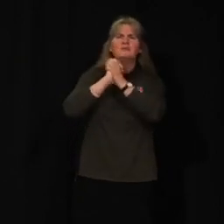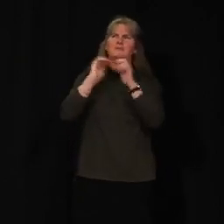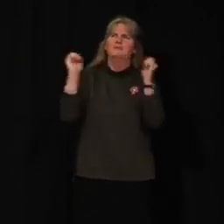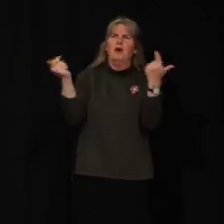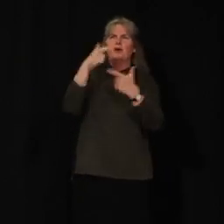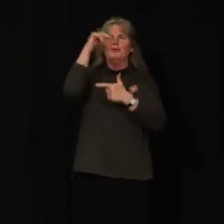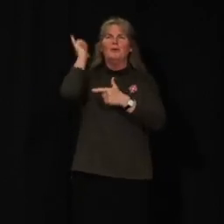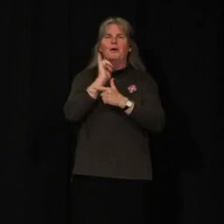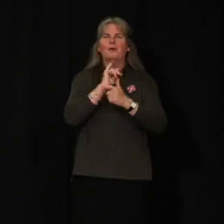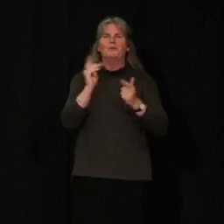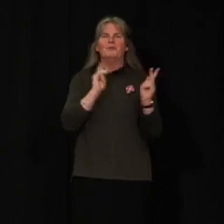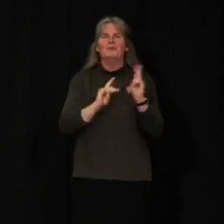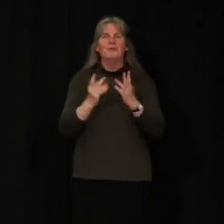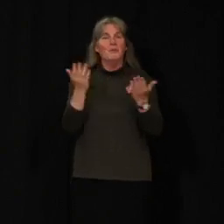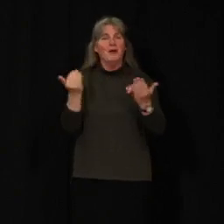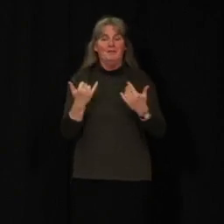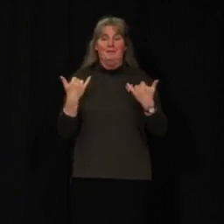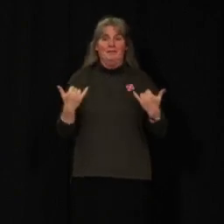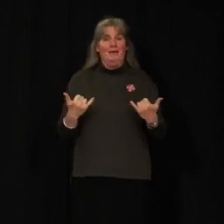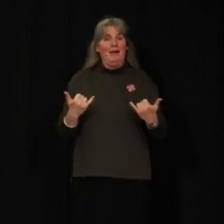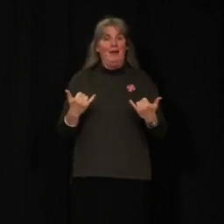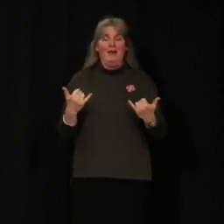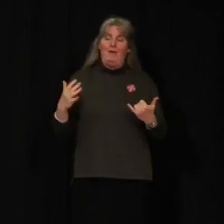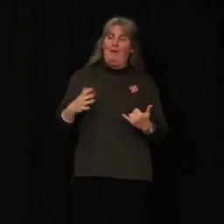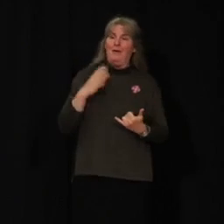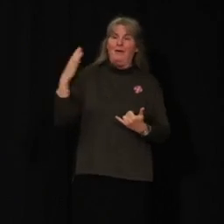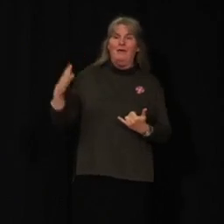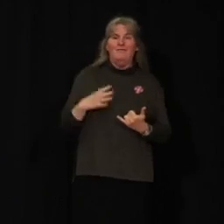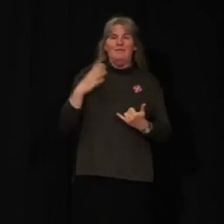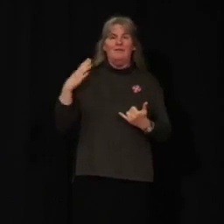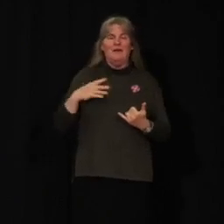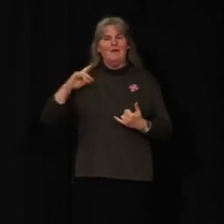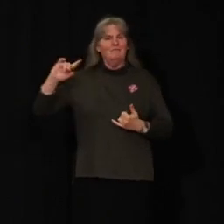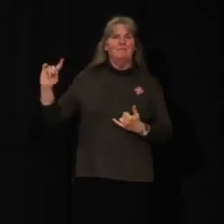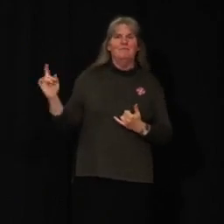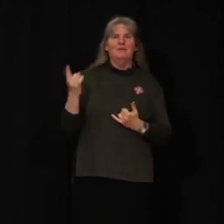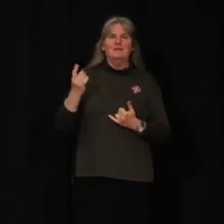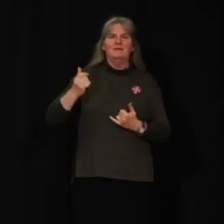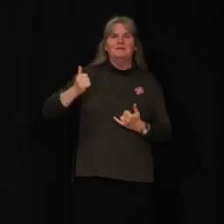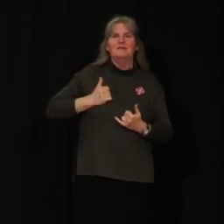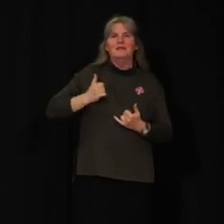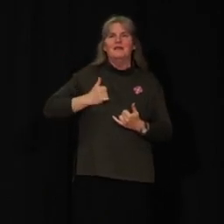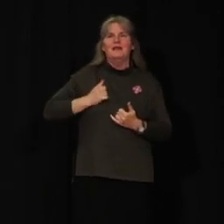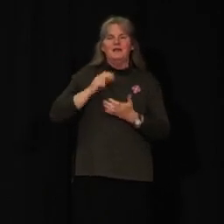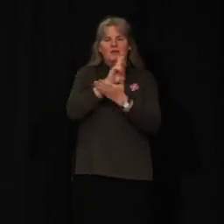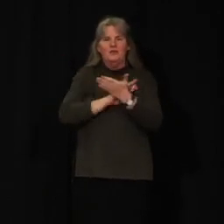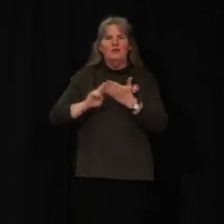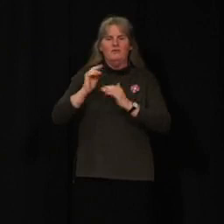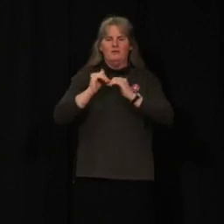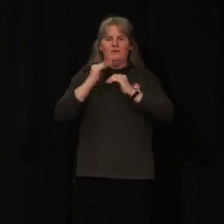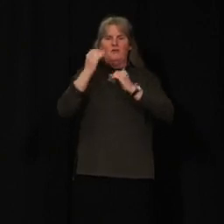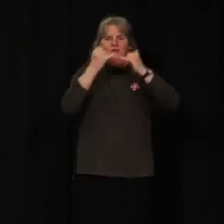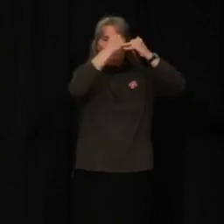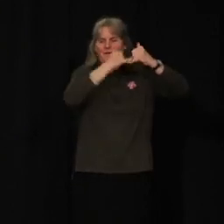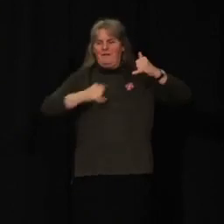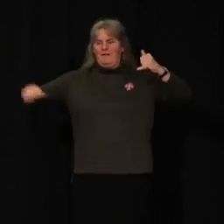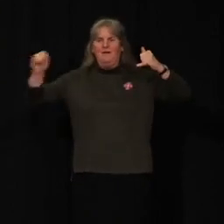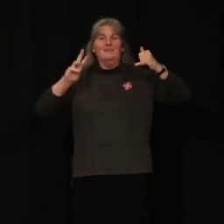to all Yukoners. As of today, we officially have the first Canadian University of North of 60.